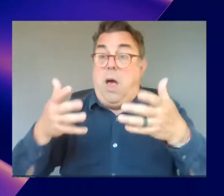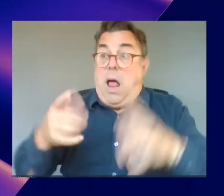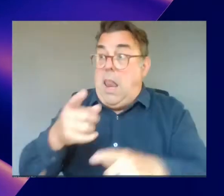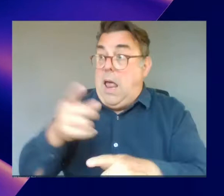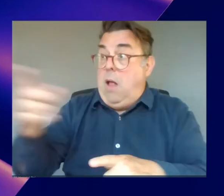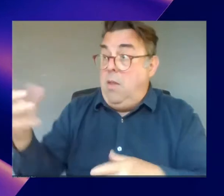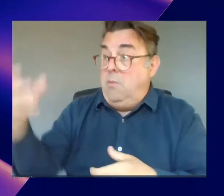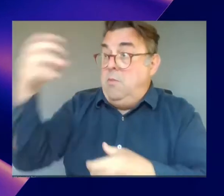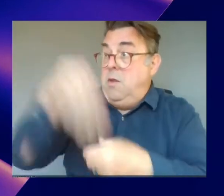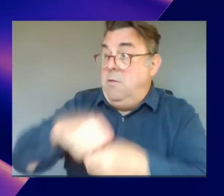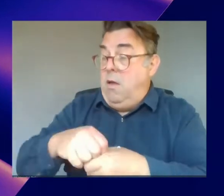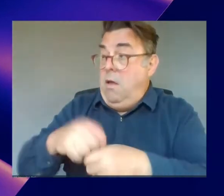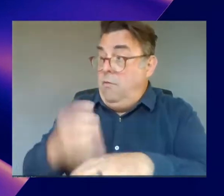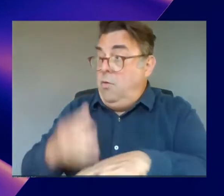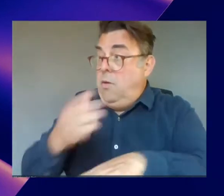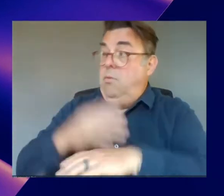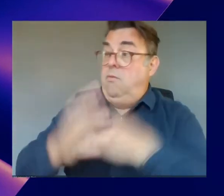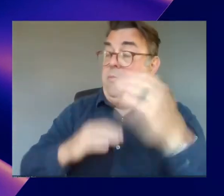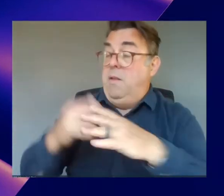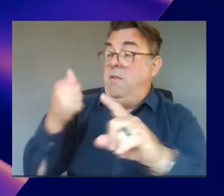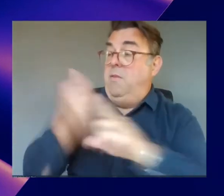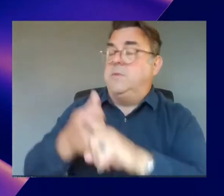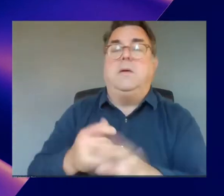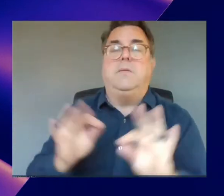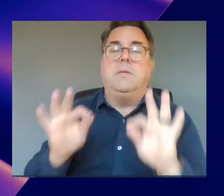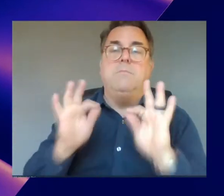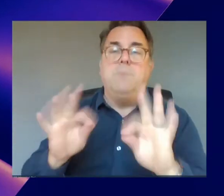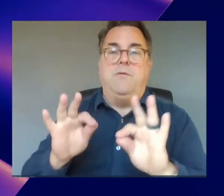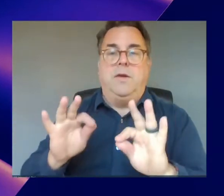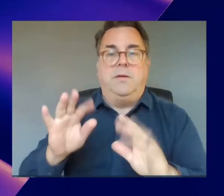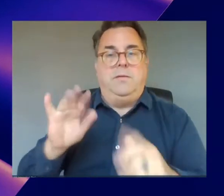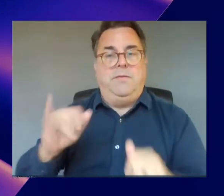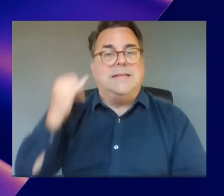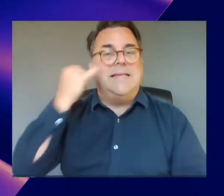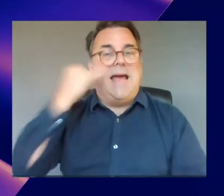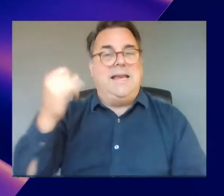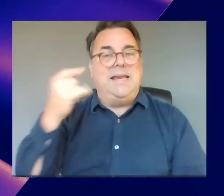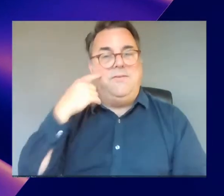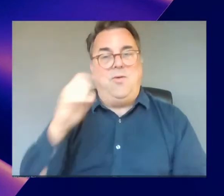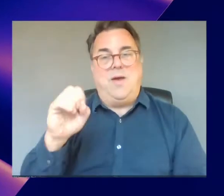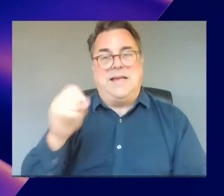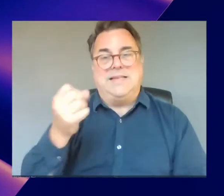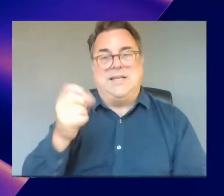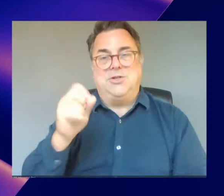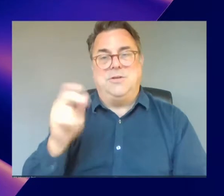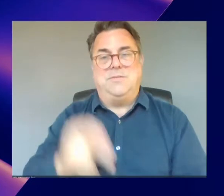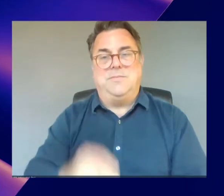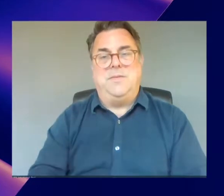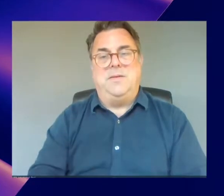to build things on top of AppConfig is what the notion of Extensions are all about. Yeah, and then you use used the term,